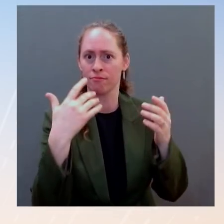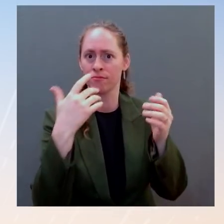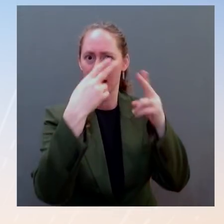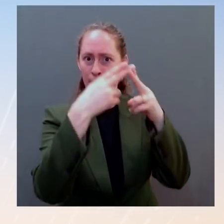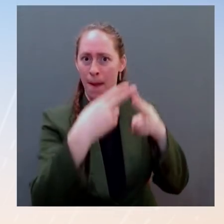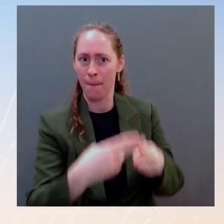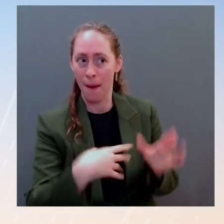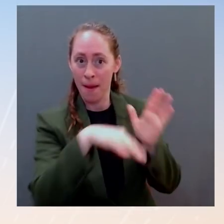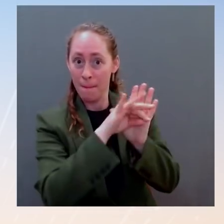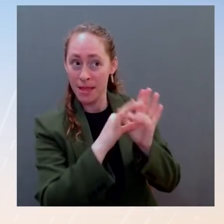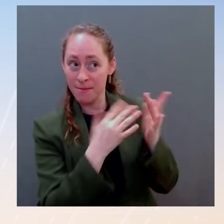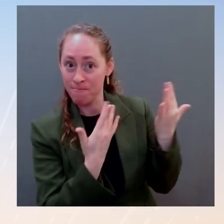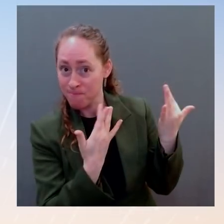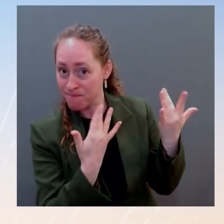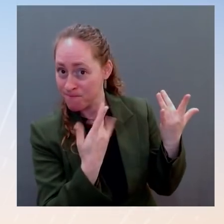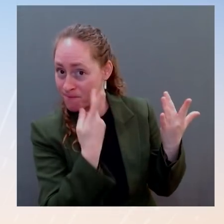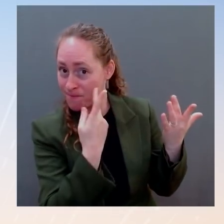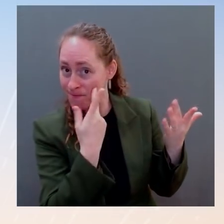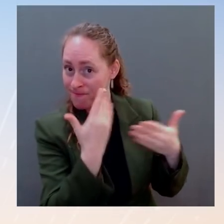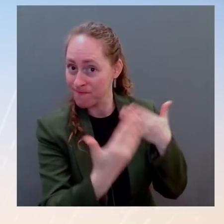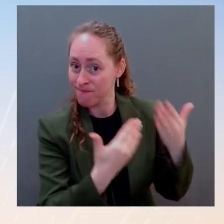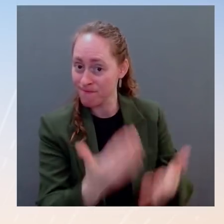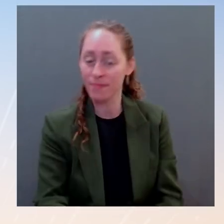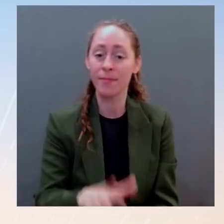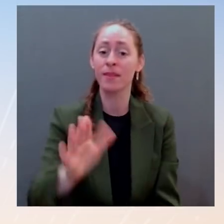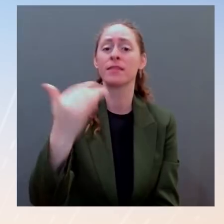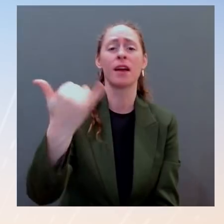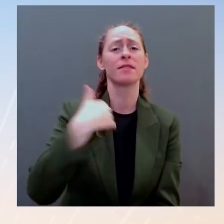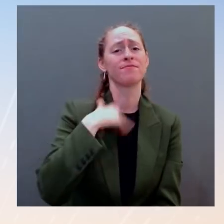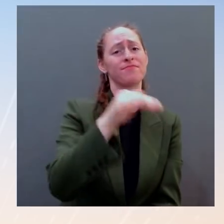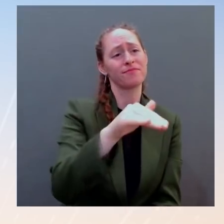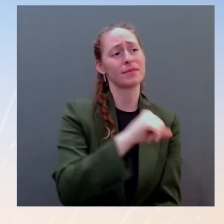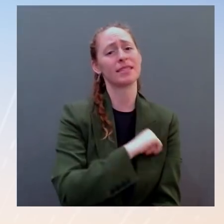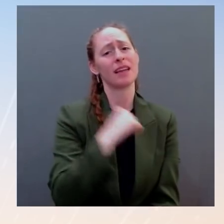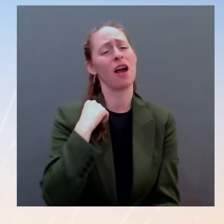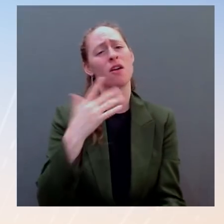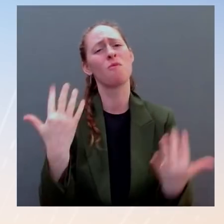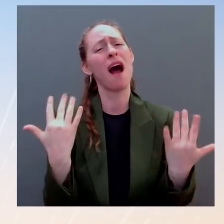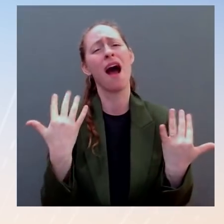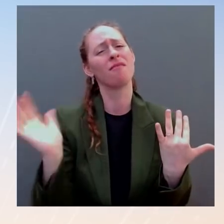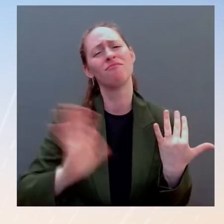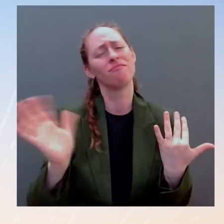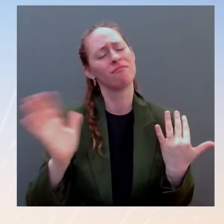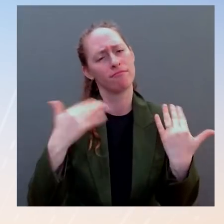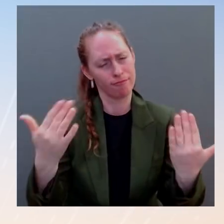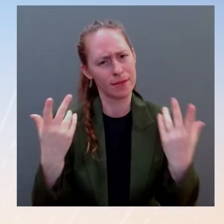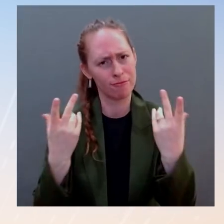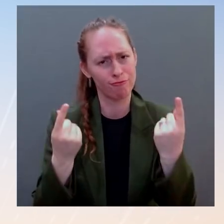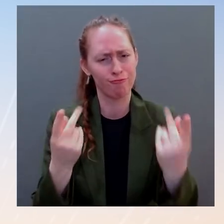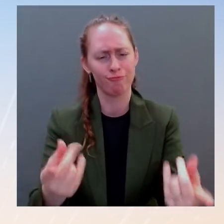We call on the Senate to confirm Dr. Brainard and Dr. Cook. And we also call on the Senate to swiftly take up Jerome Powell